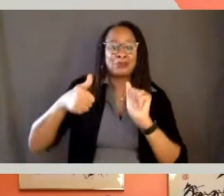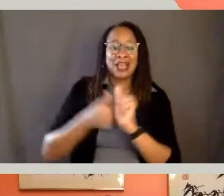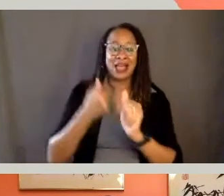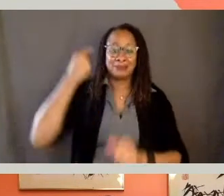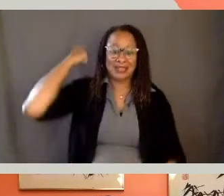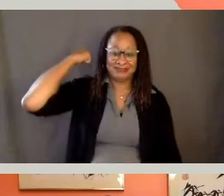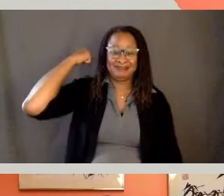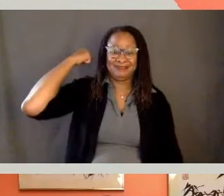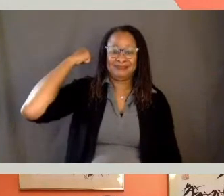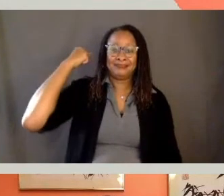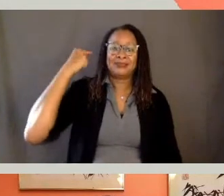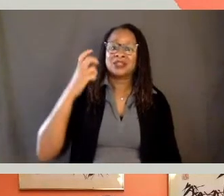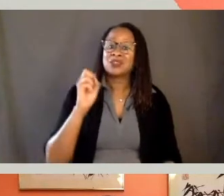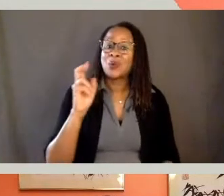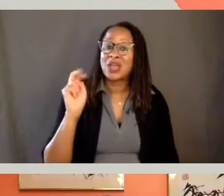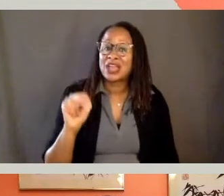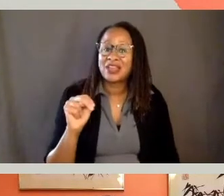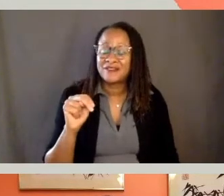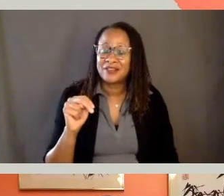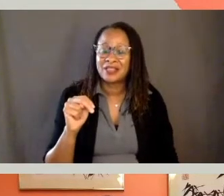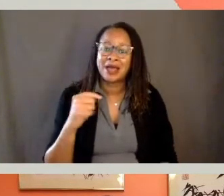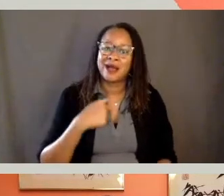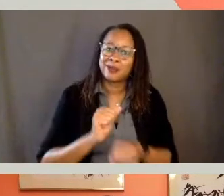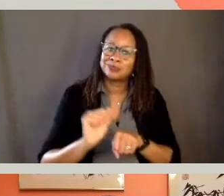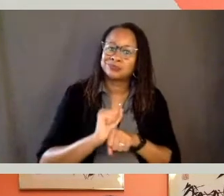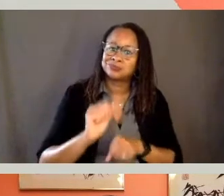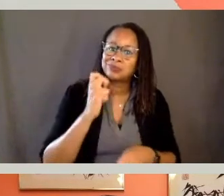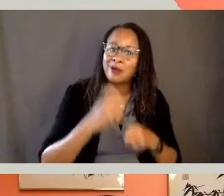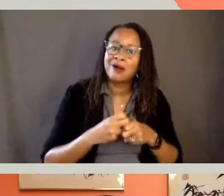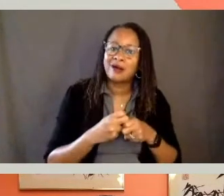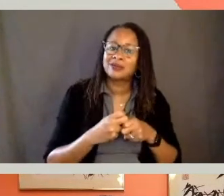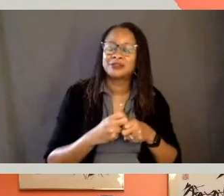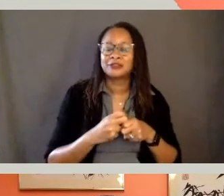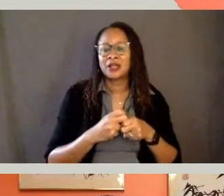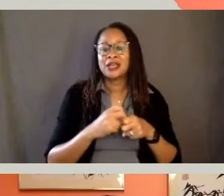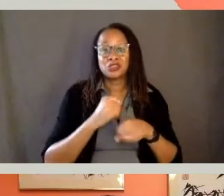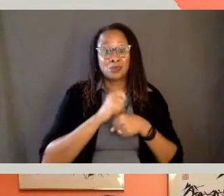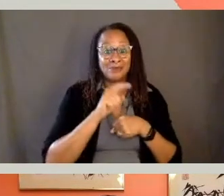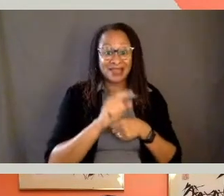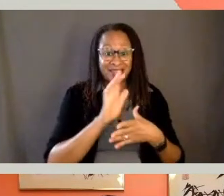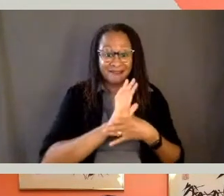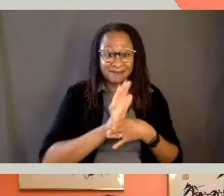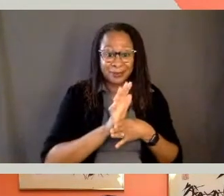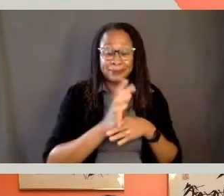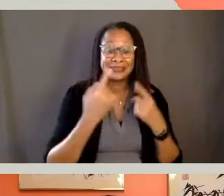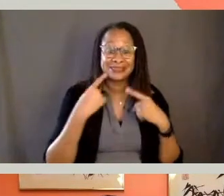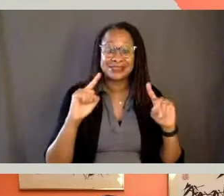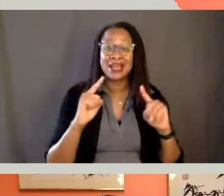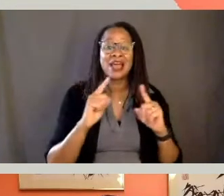And so even though, you know, I labored really hard to make this film, he's very passionate about